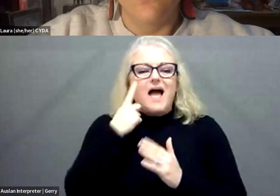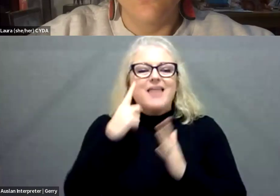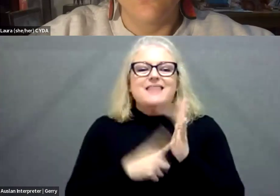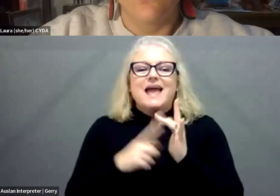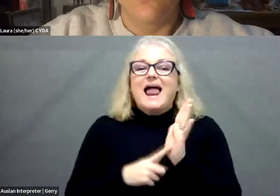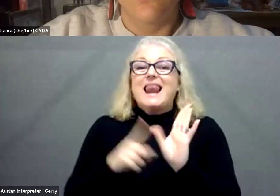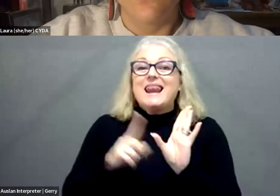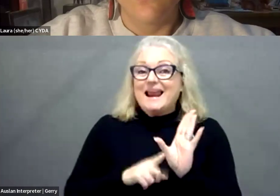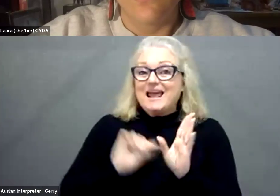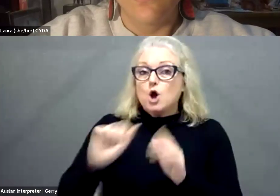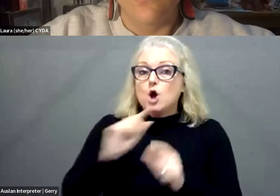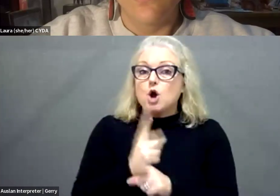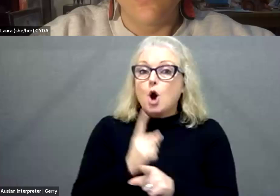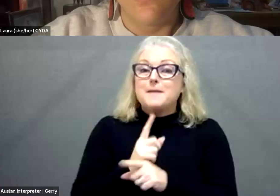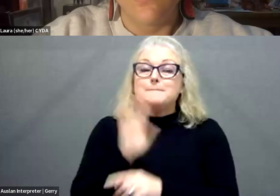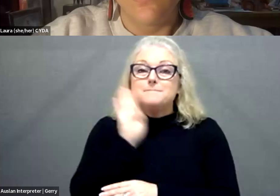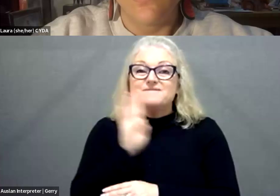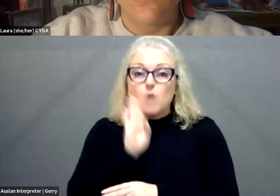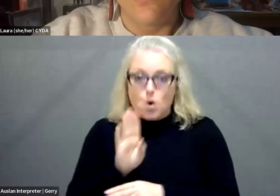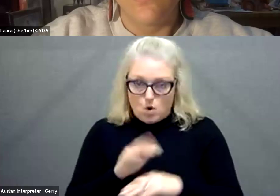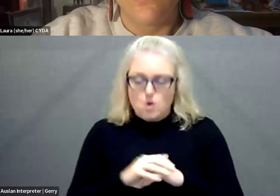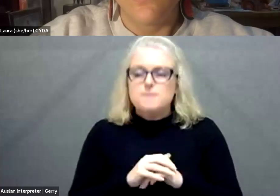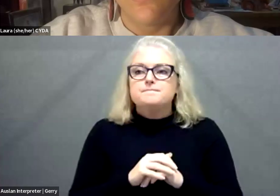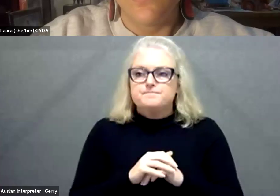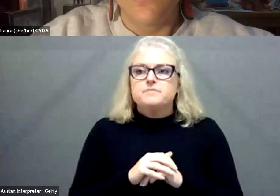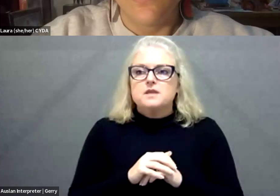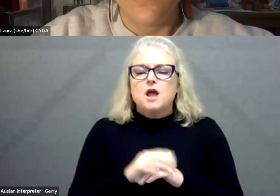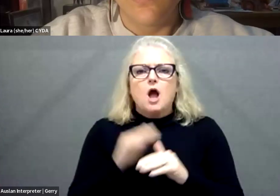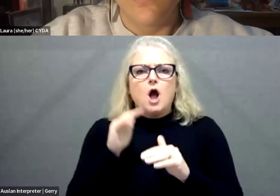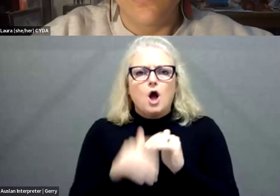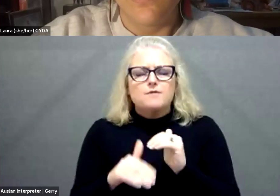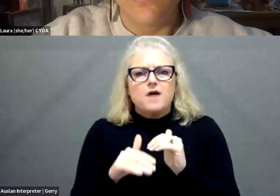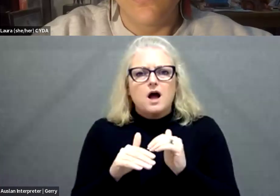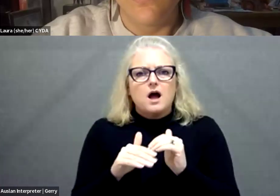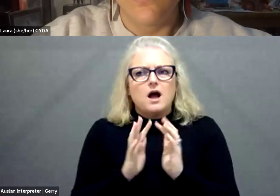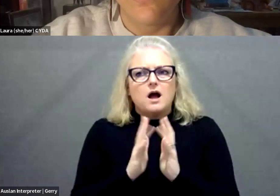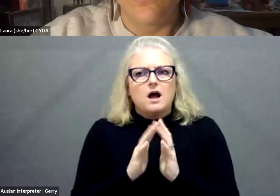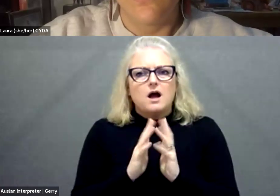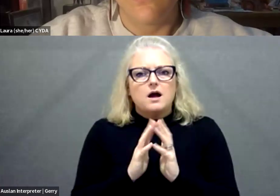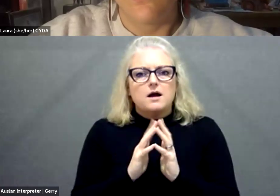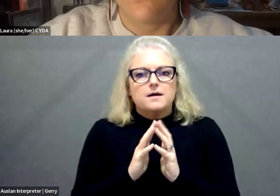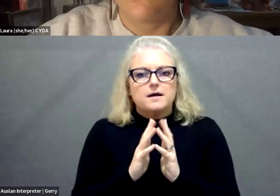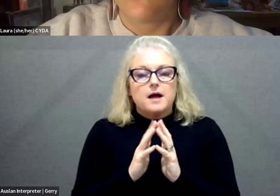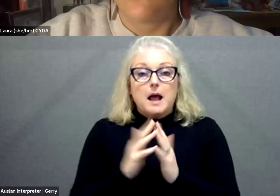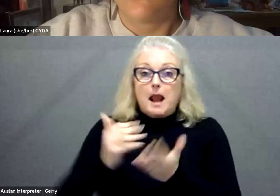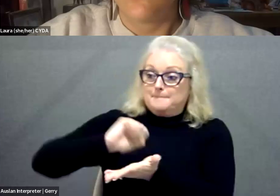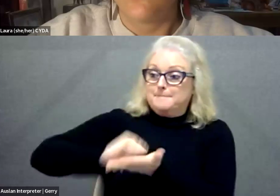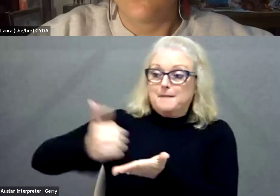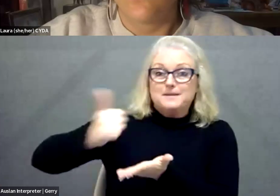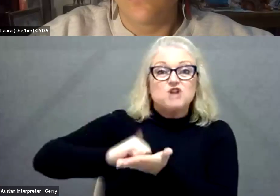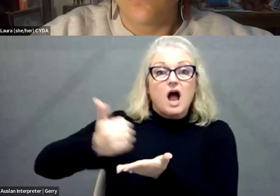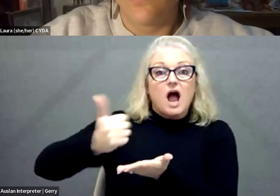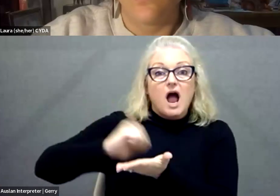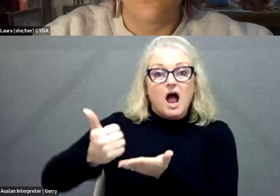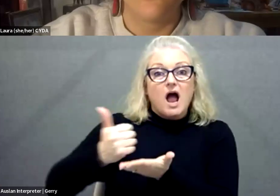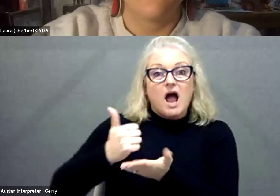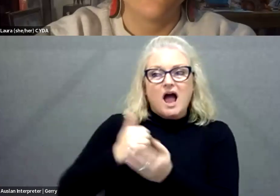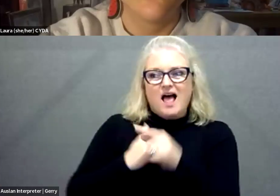is really important around how like publishers might not think disability or disabled characters